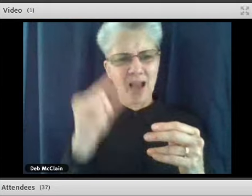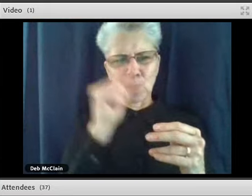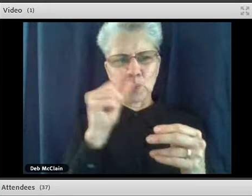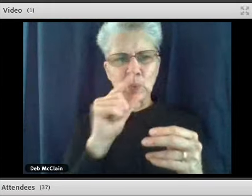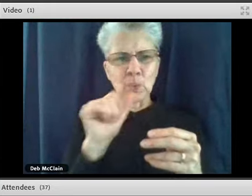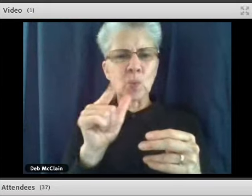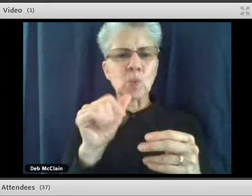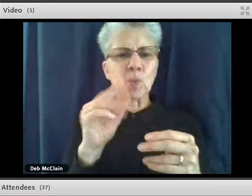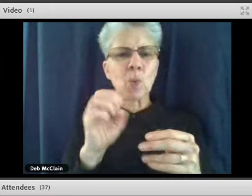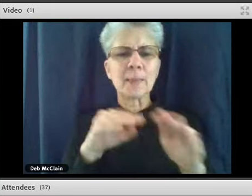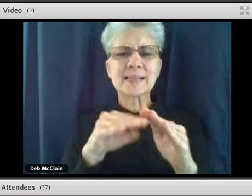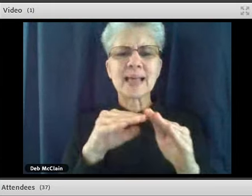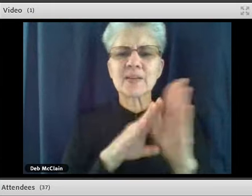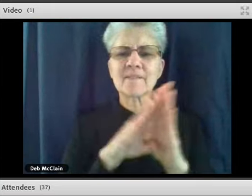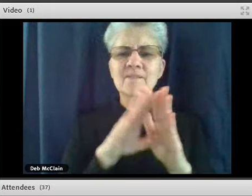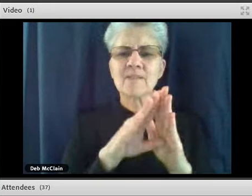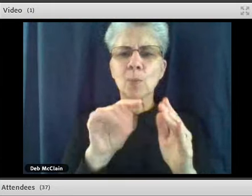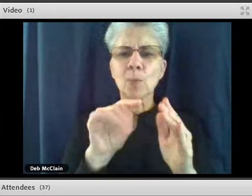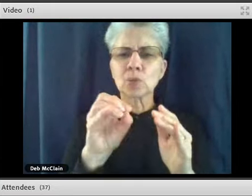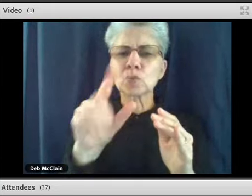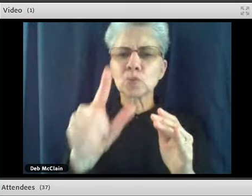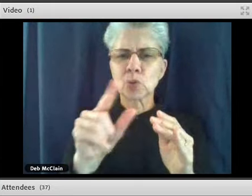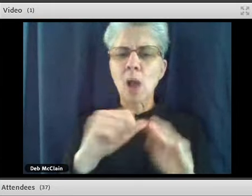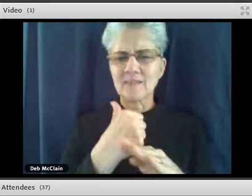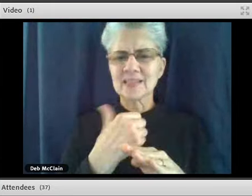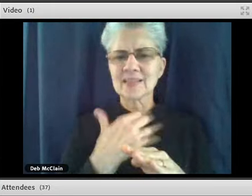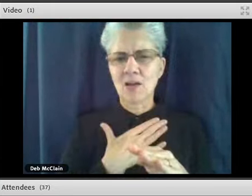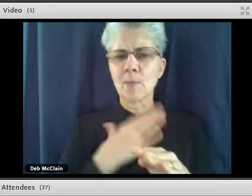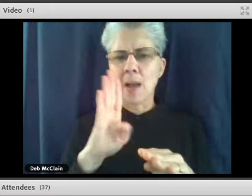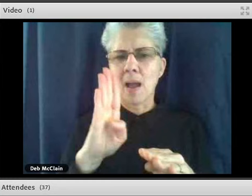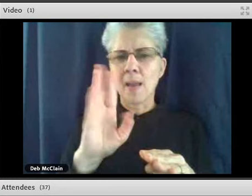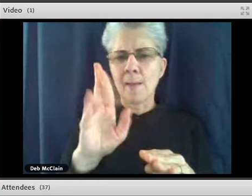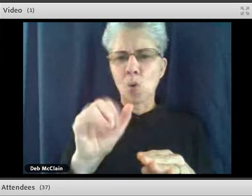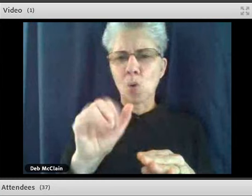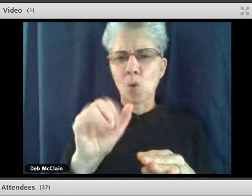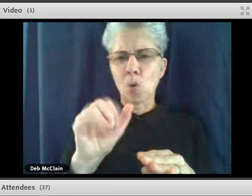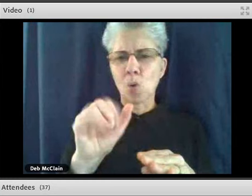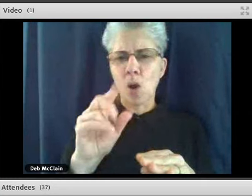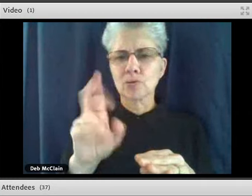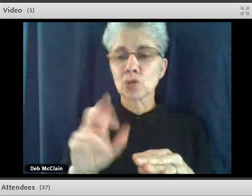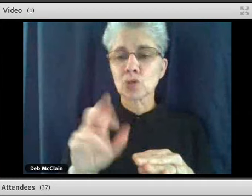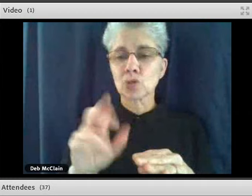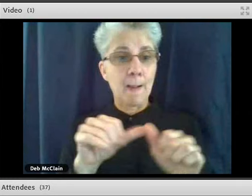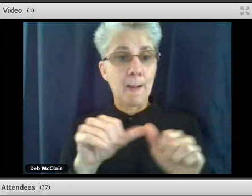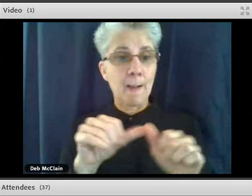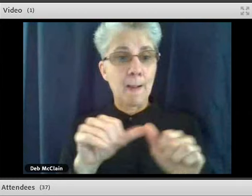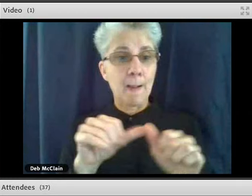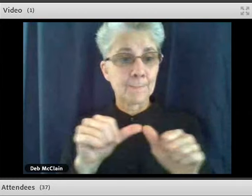There's actually a Google Chrome Accessibility Developer Tool. I have it actually installed in my browser.